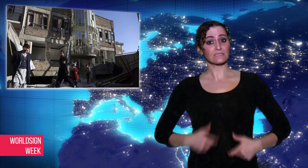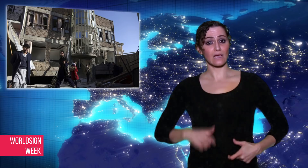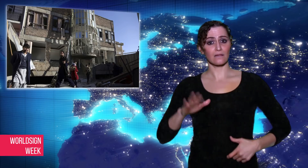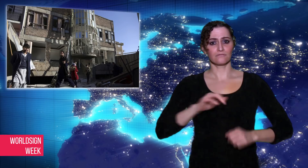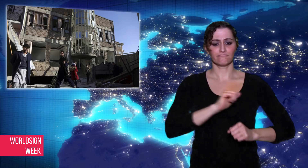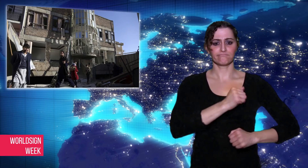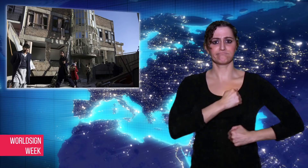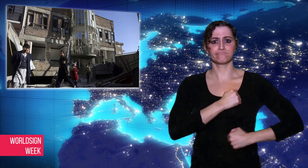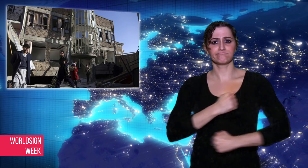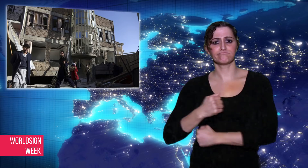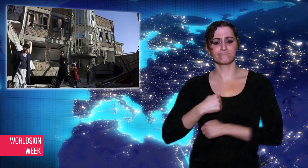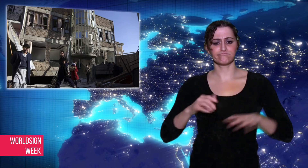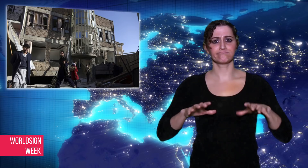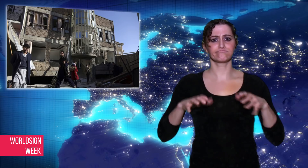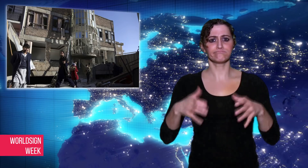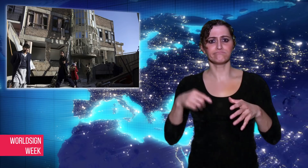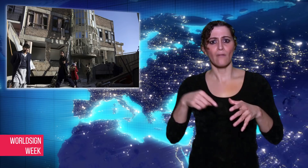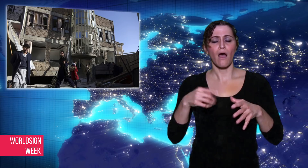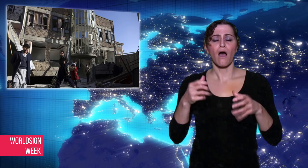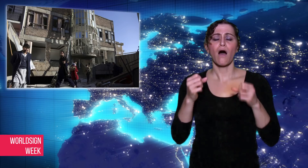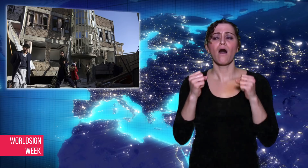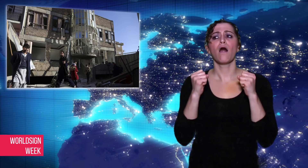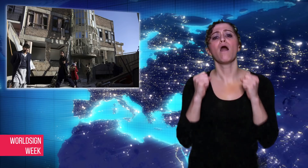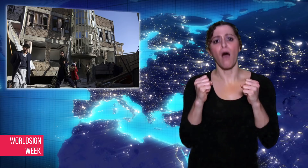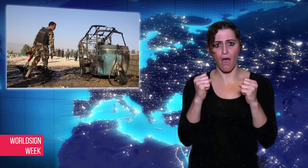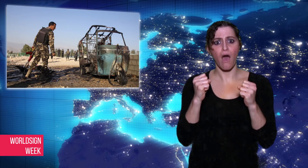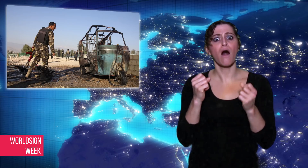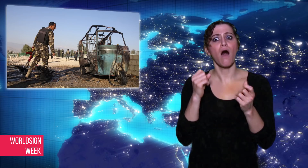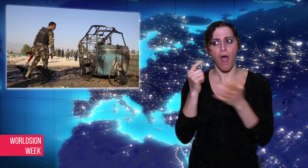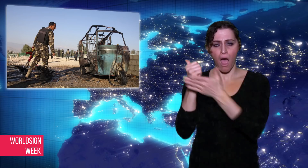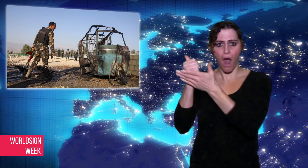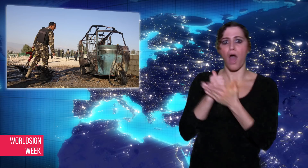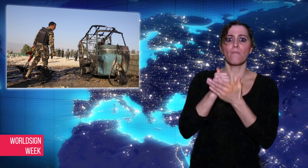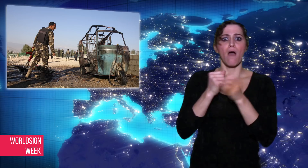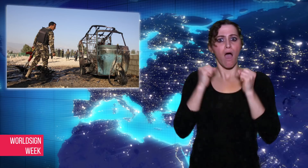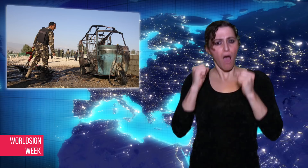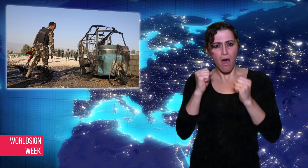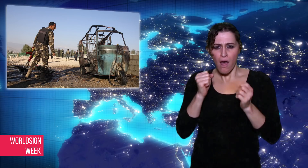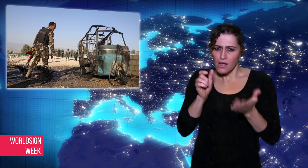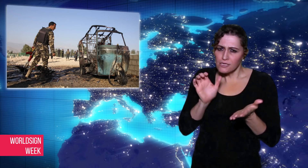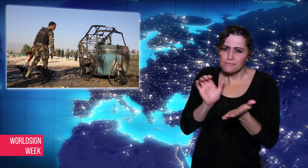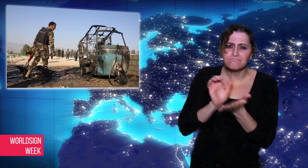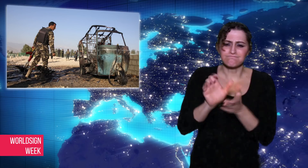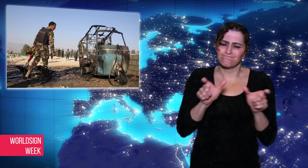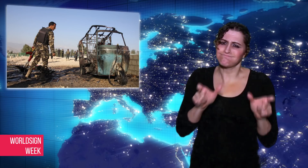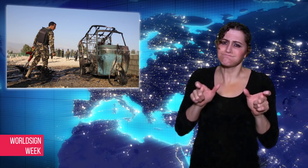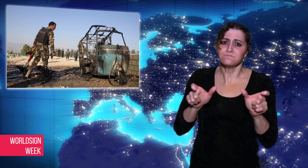with the United States-led airstrikes